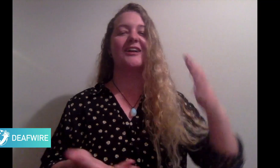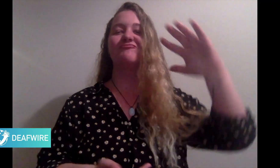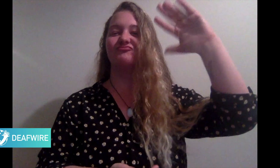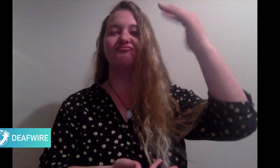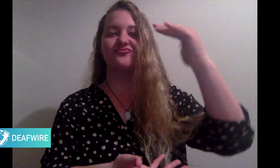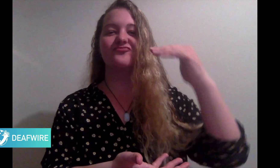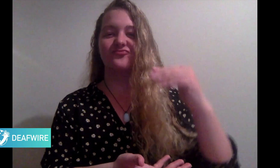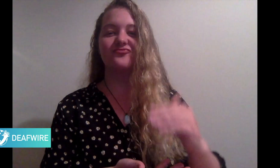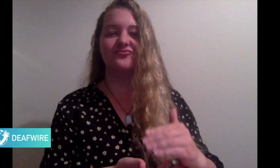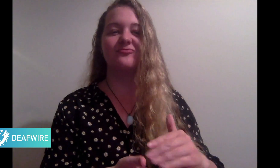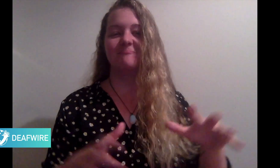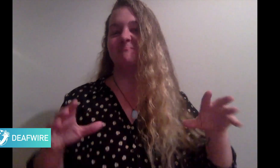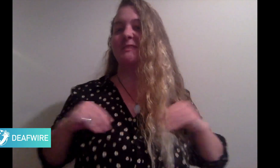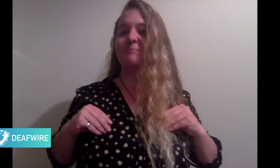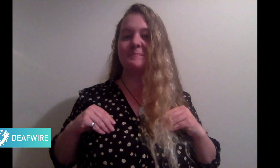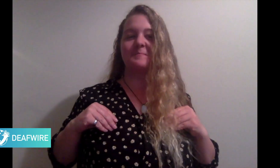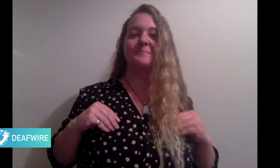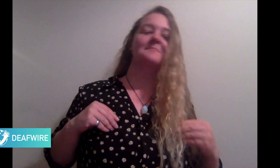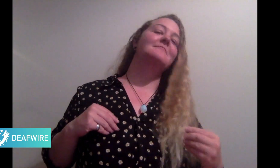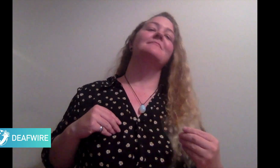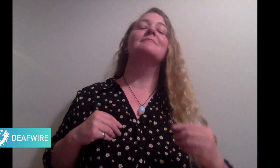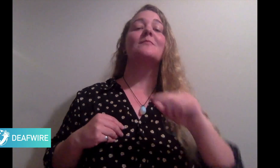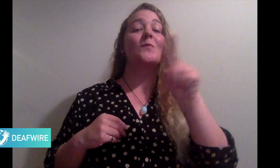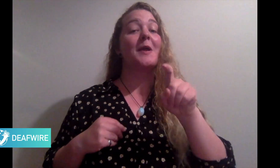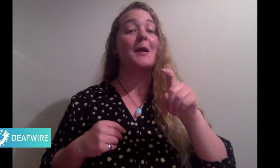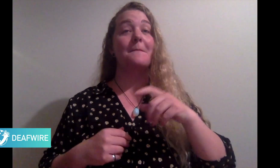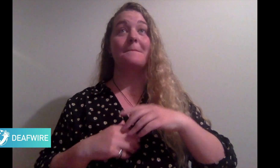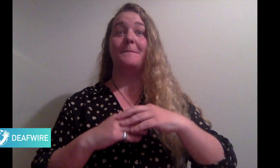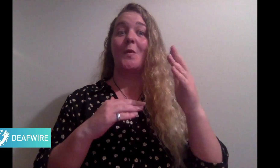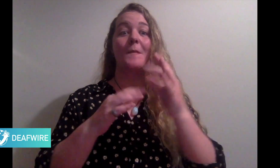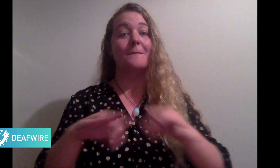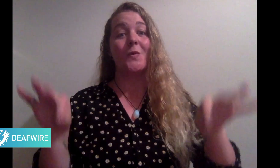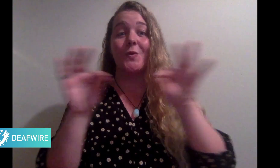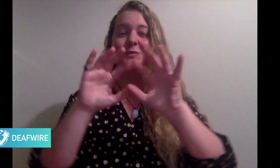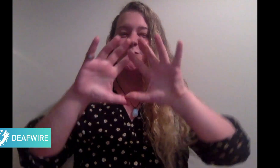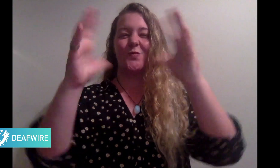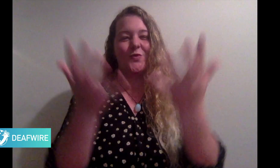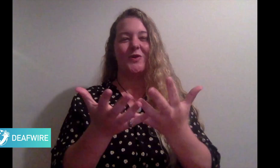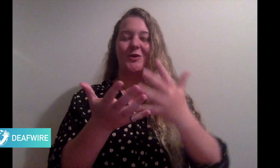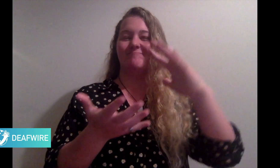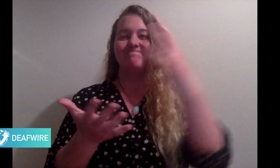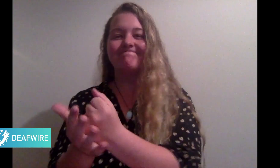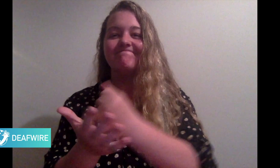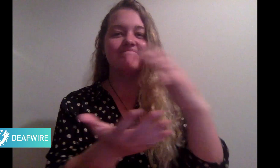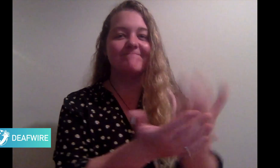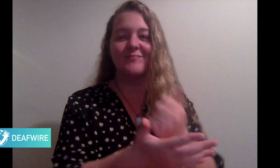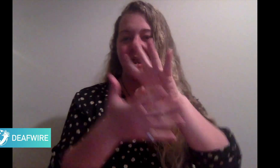as the world understands that the most important thing is to take advantage